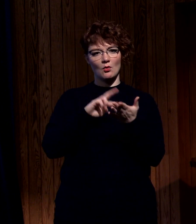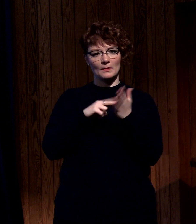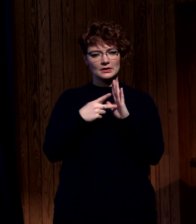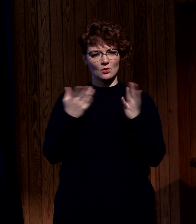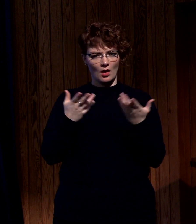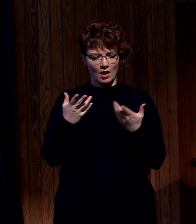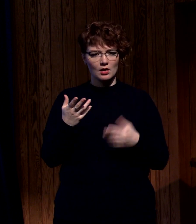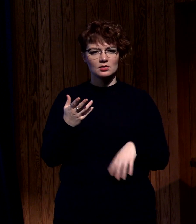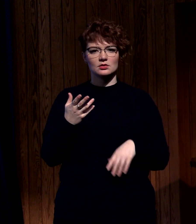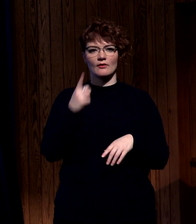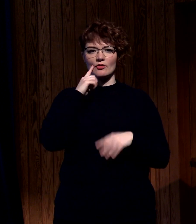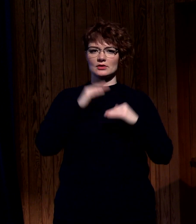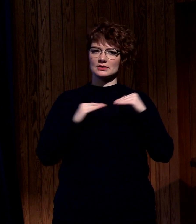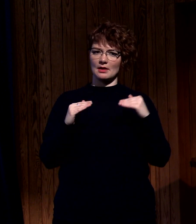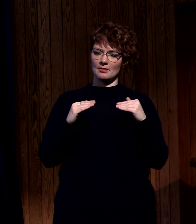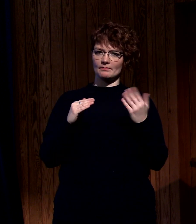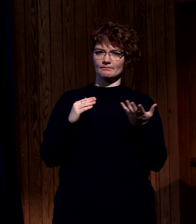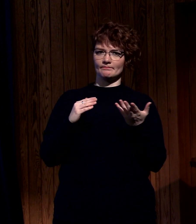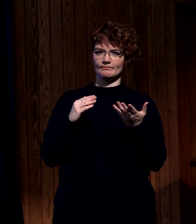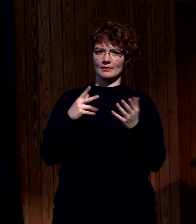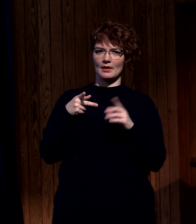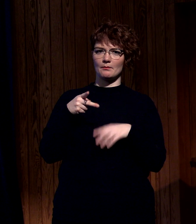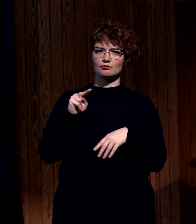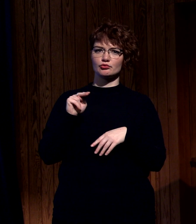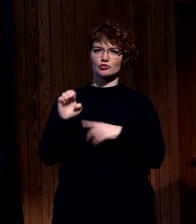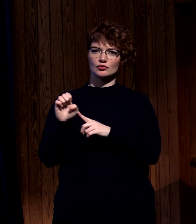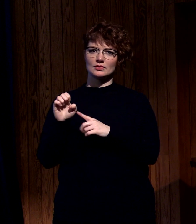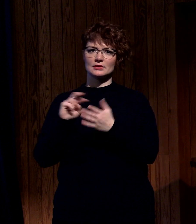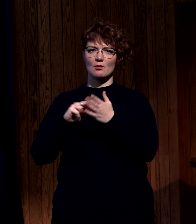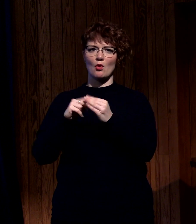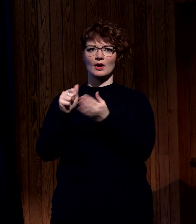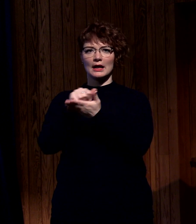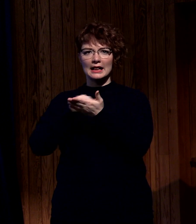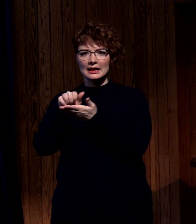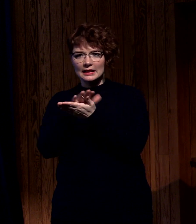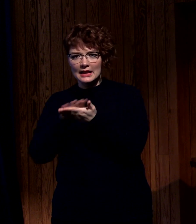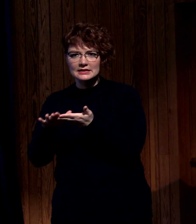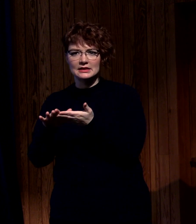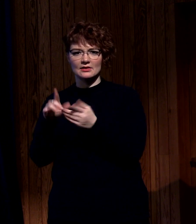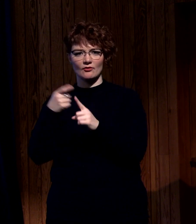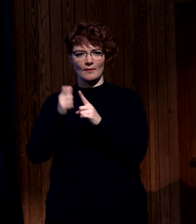level it's pruning is this idea of cleansing from sin, the